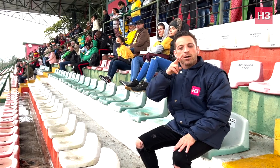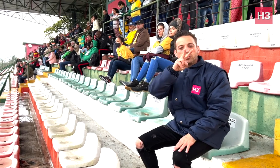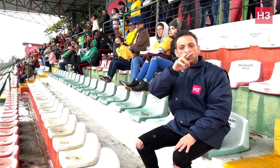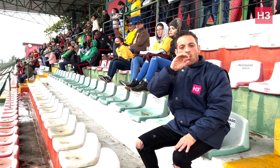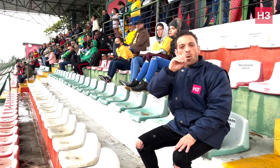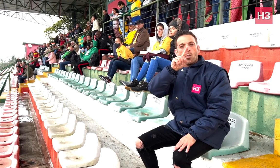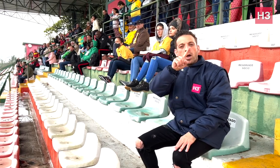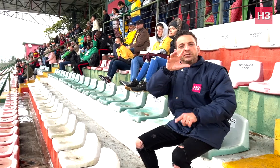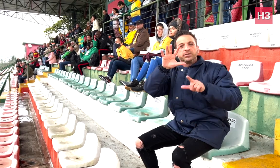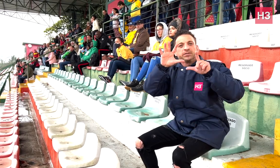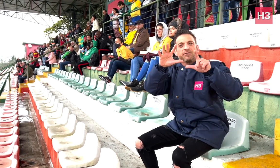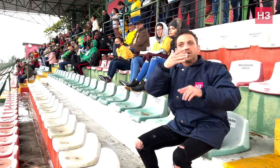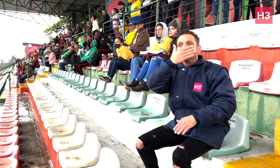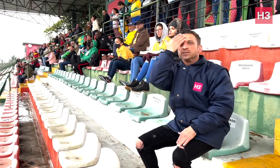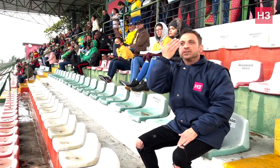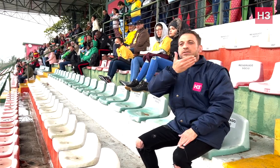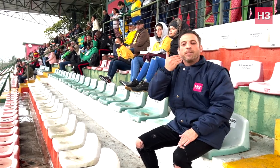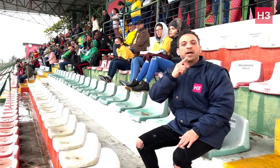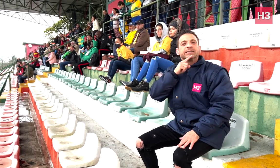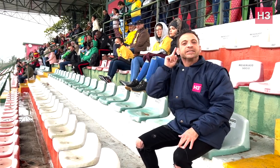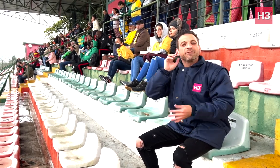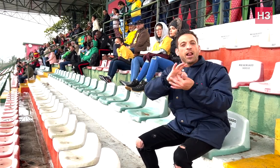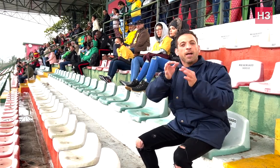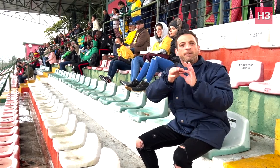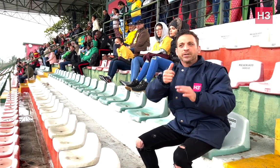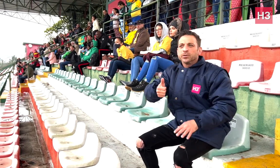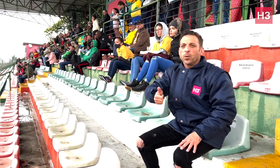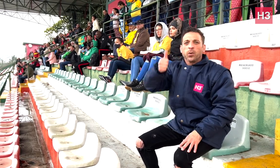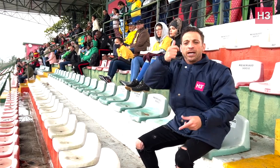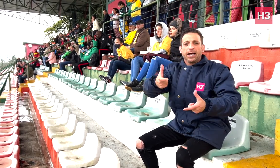at the last 23rd Summer Deaflympics